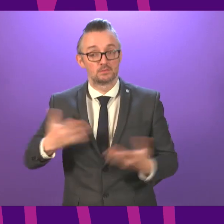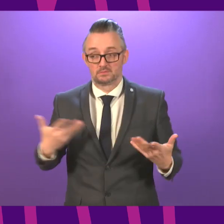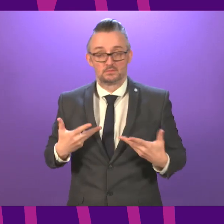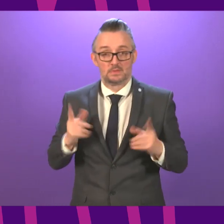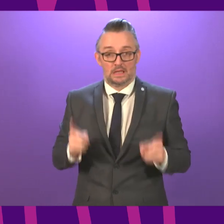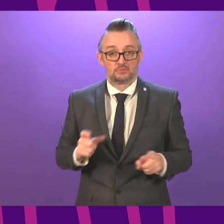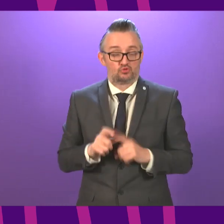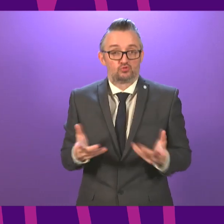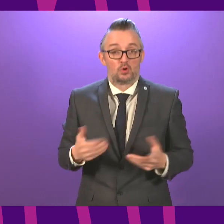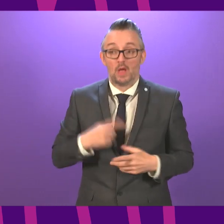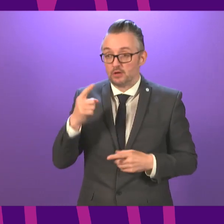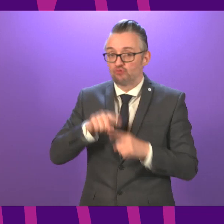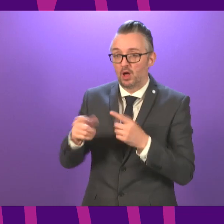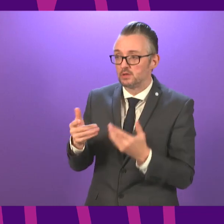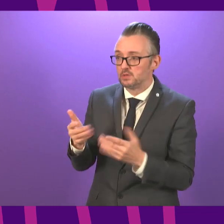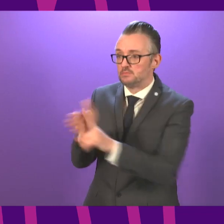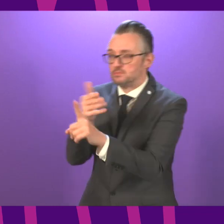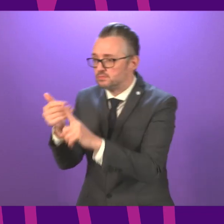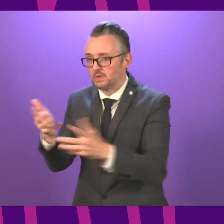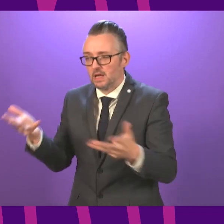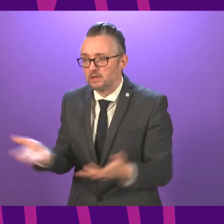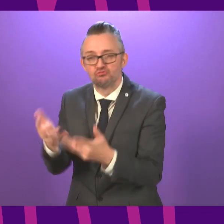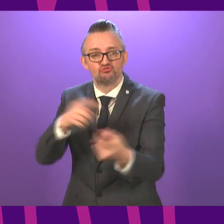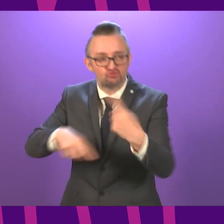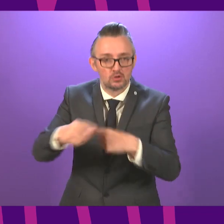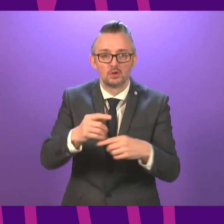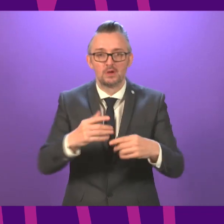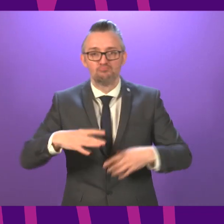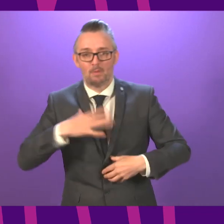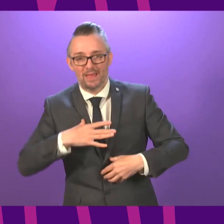and talk to people and we can tell people what is available; indeed, I indicated that the enterprise